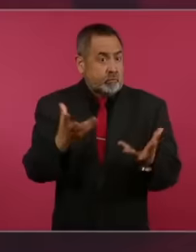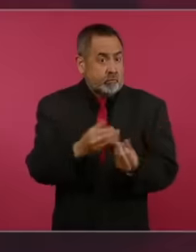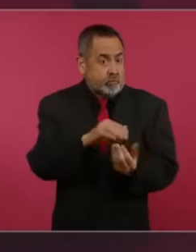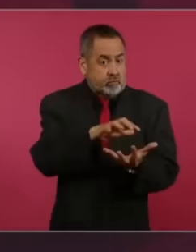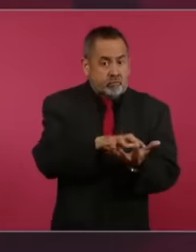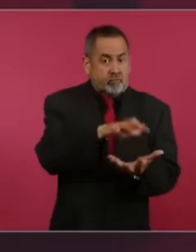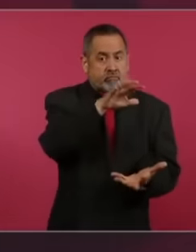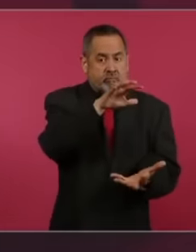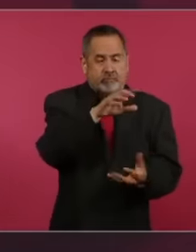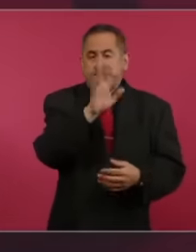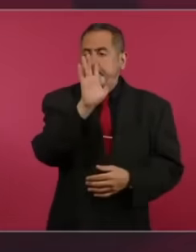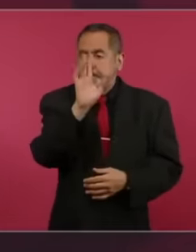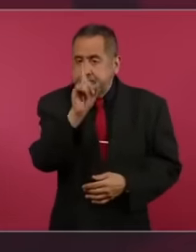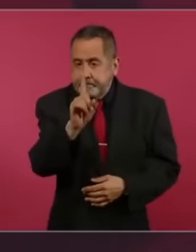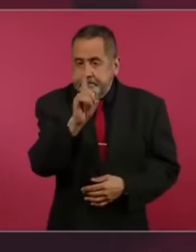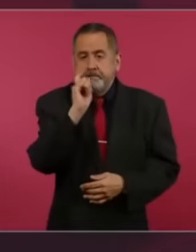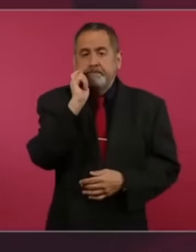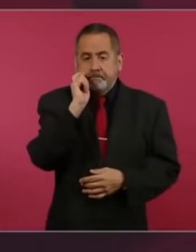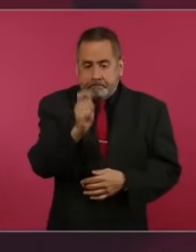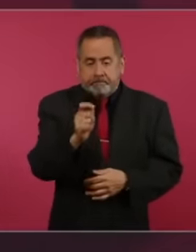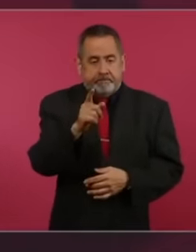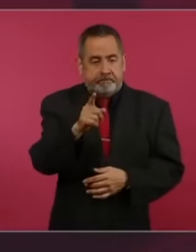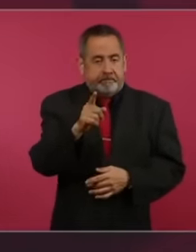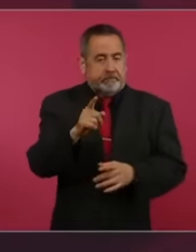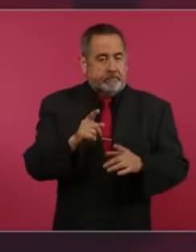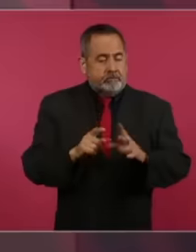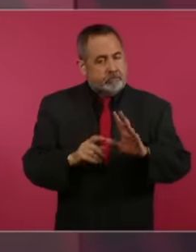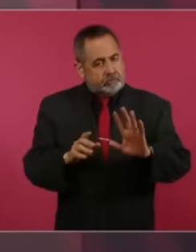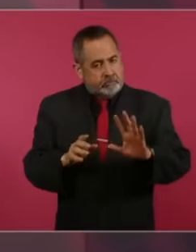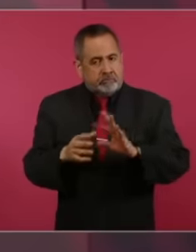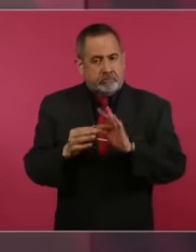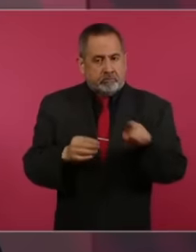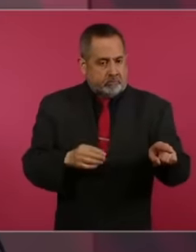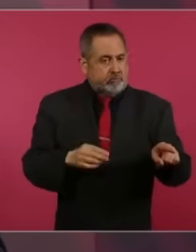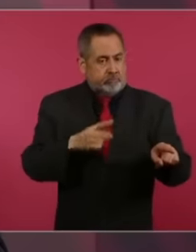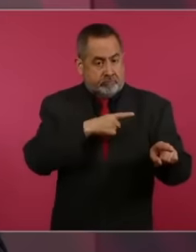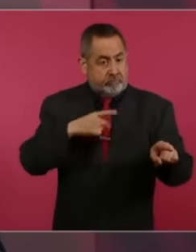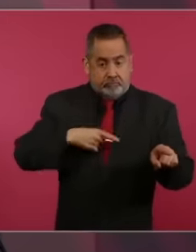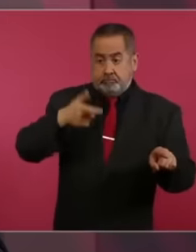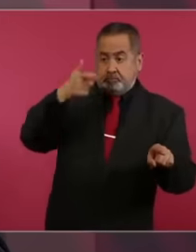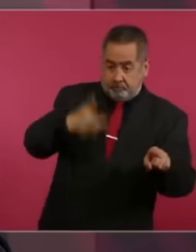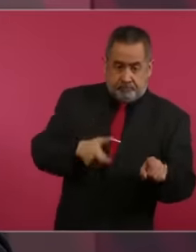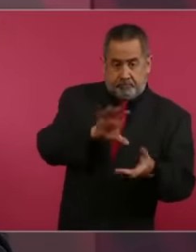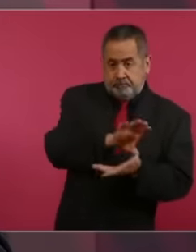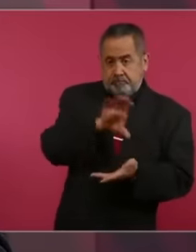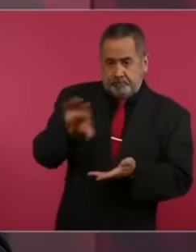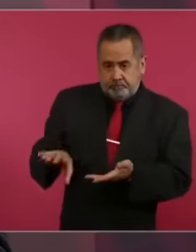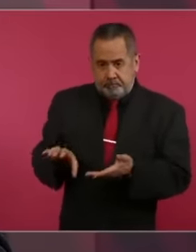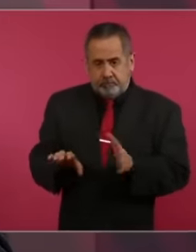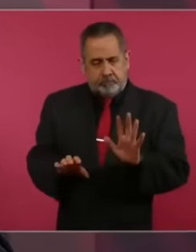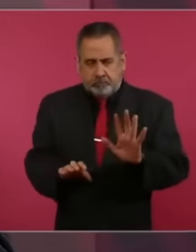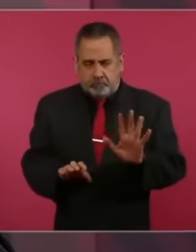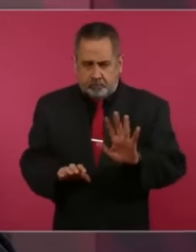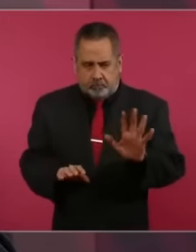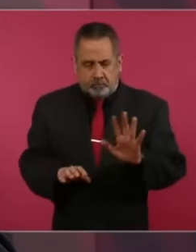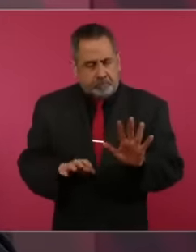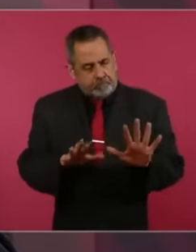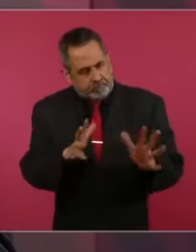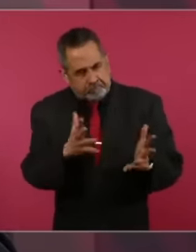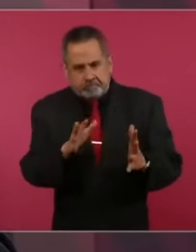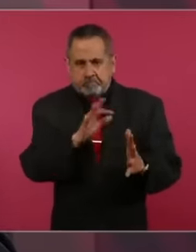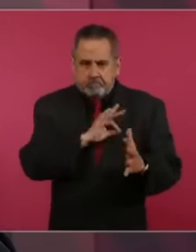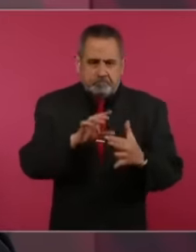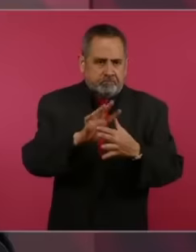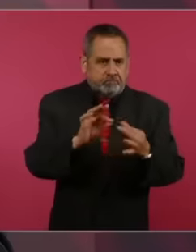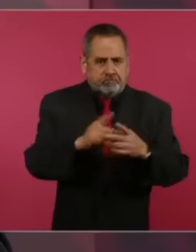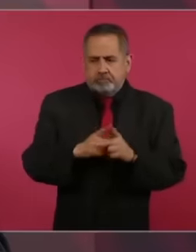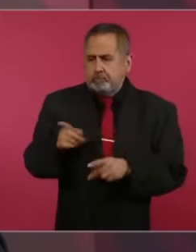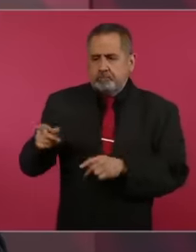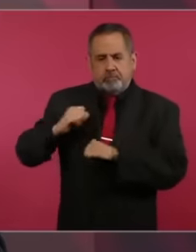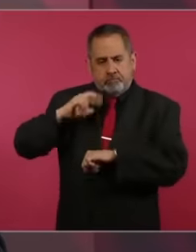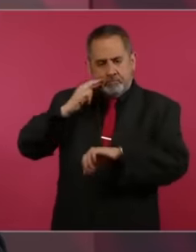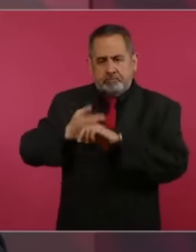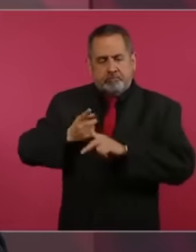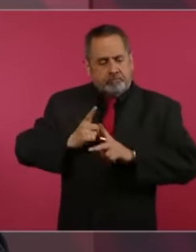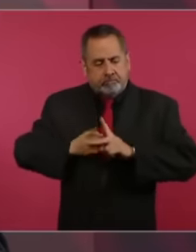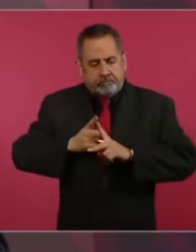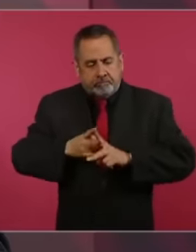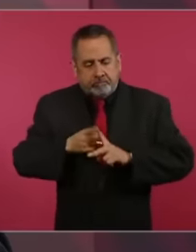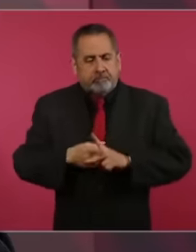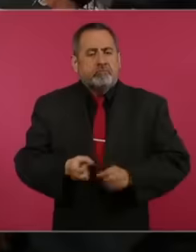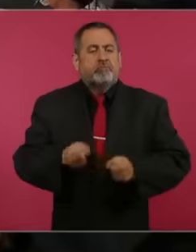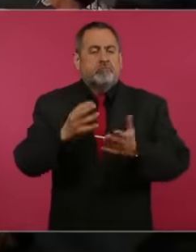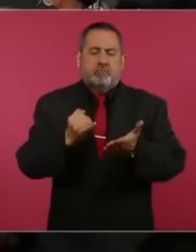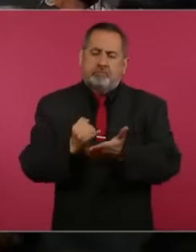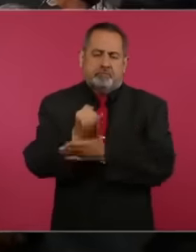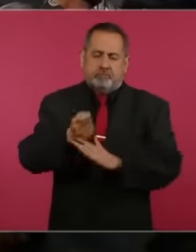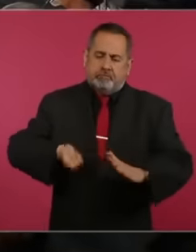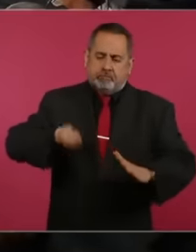meaning that it is what the competent authority must pay is the one that goes to be resolved